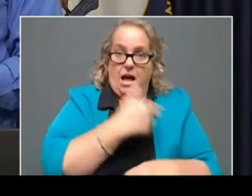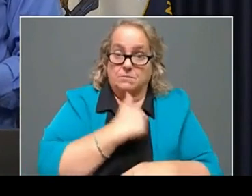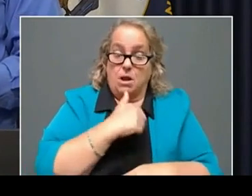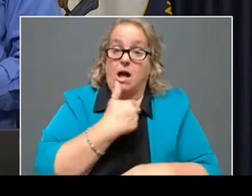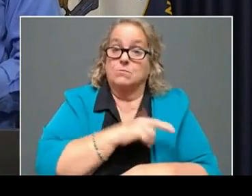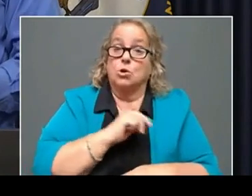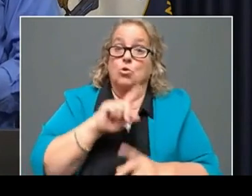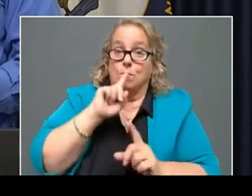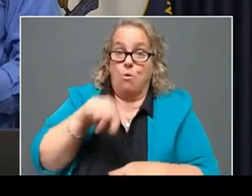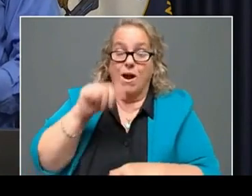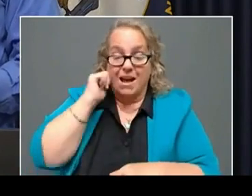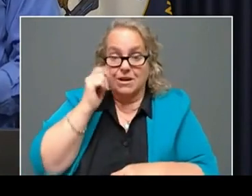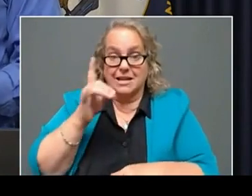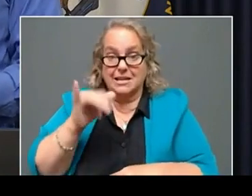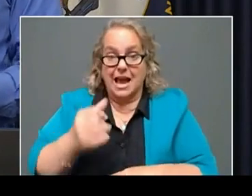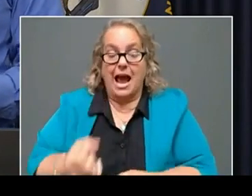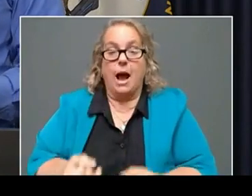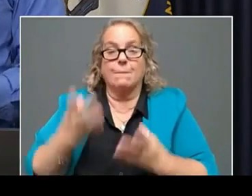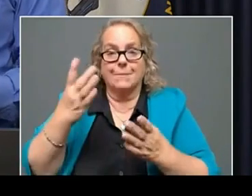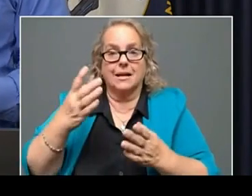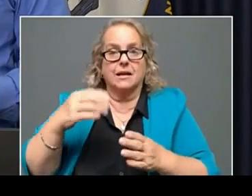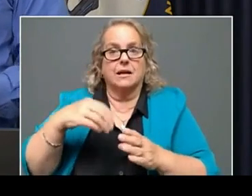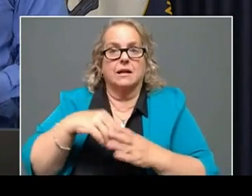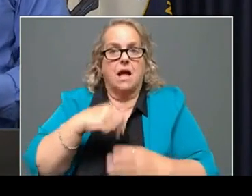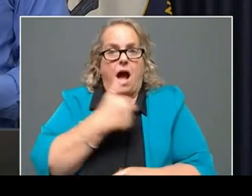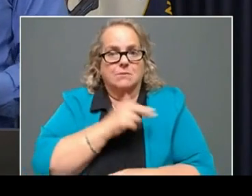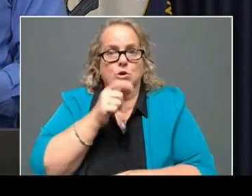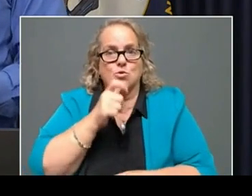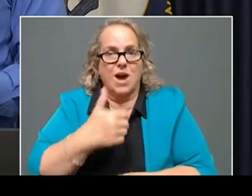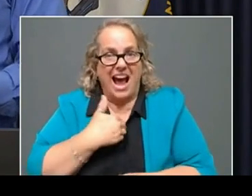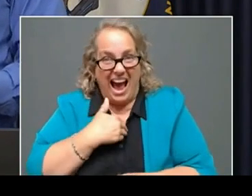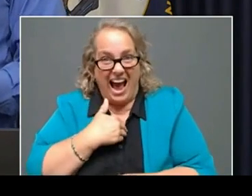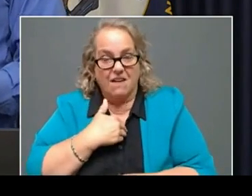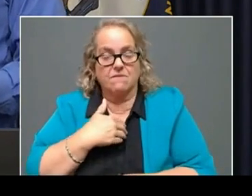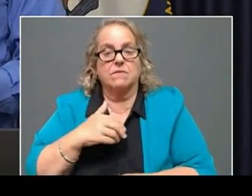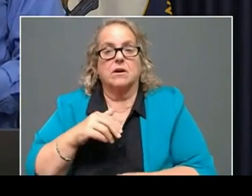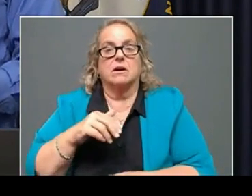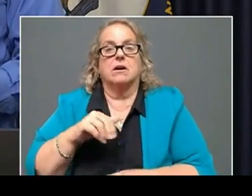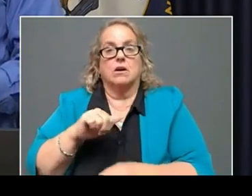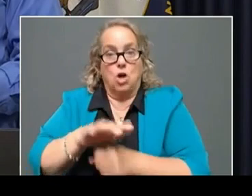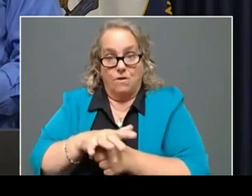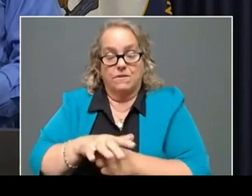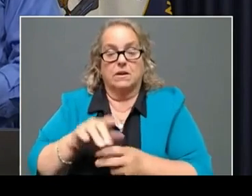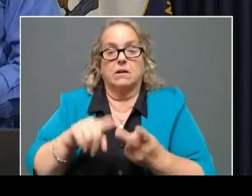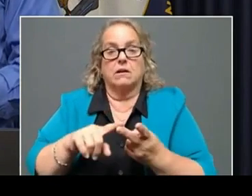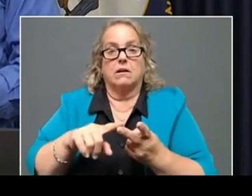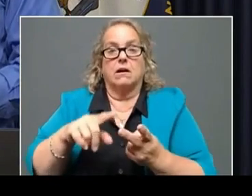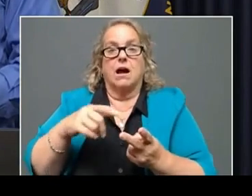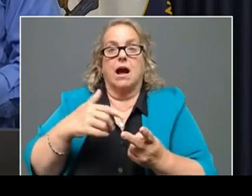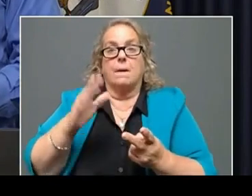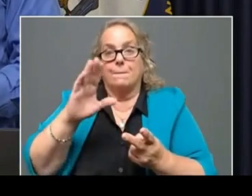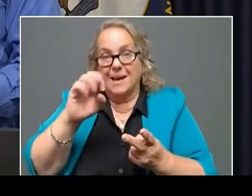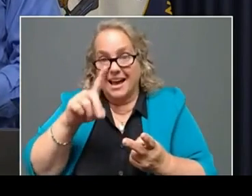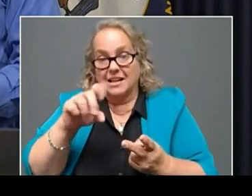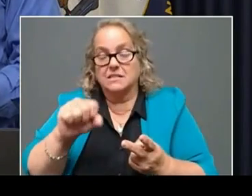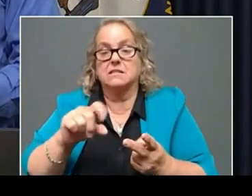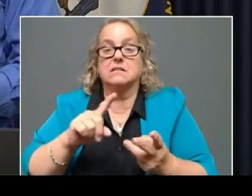the hospital and I see you're on vents. So when we release breakthrough data for hospitalizations, whether it's us or local health department to be very